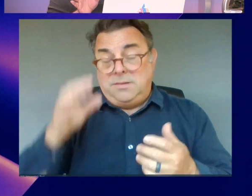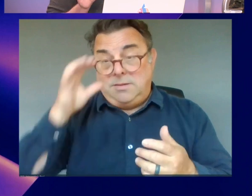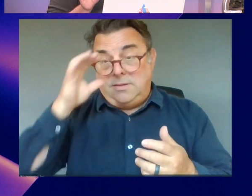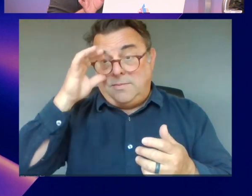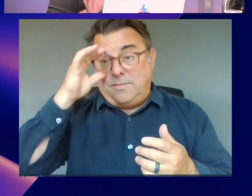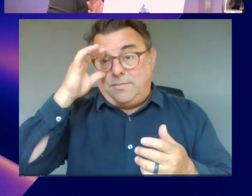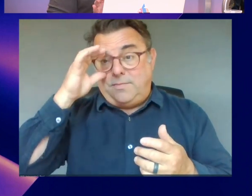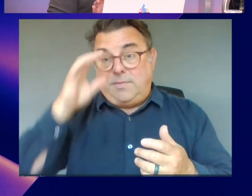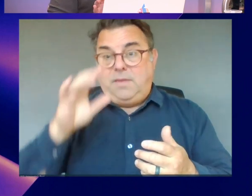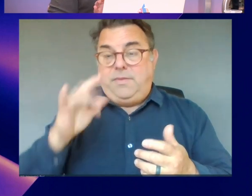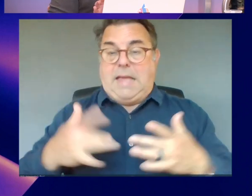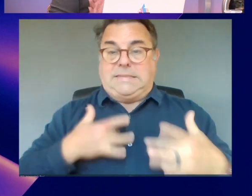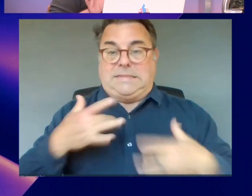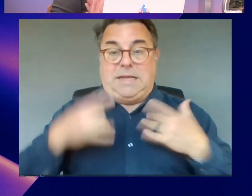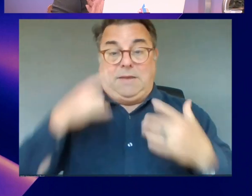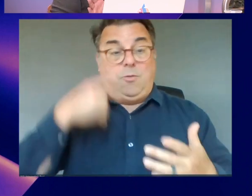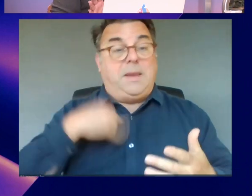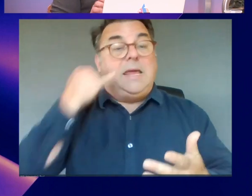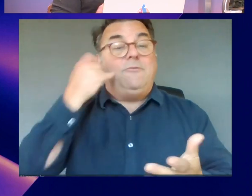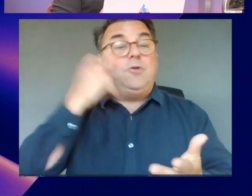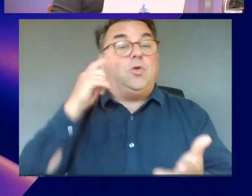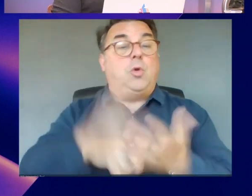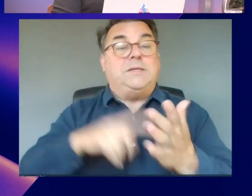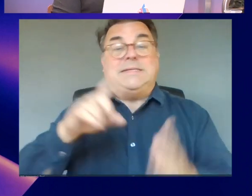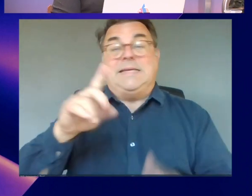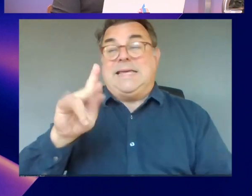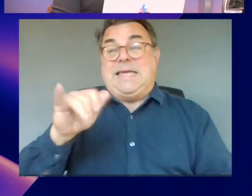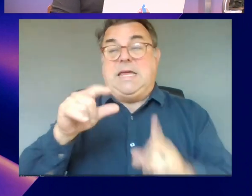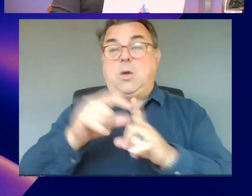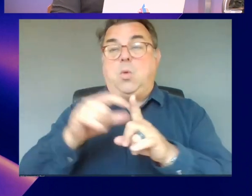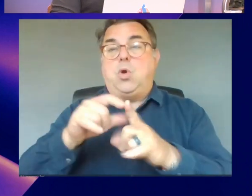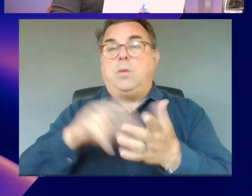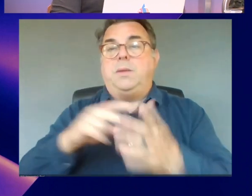because when you found a keyword it will likely mean we found a recommendation for you.